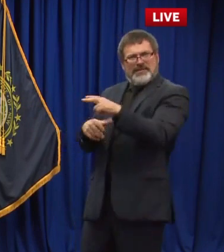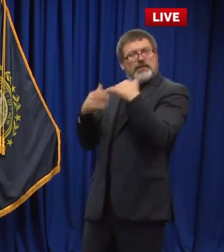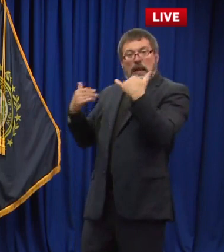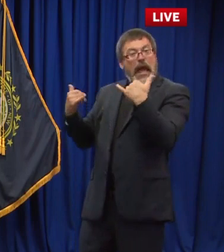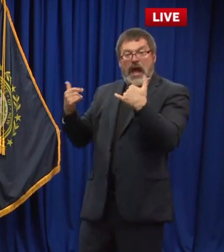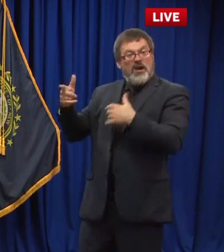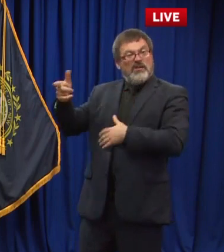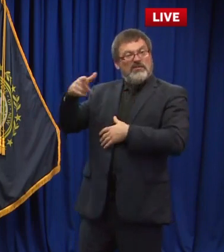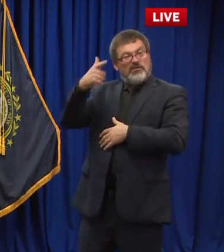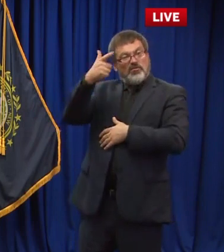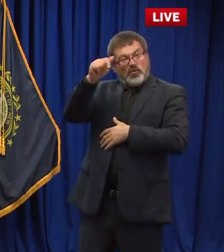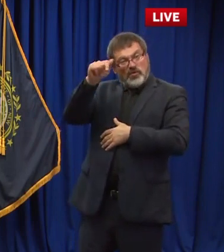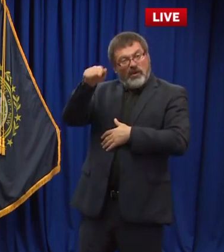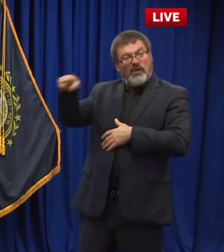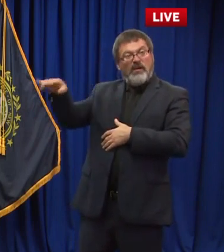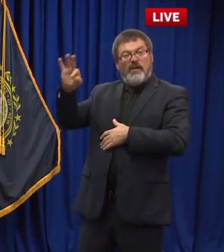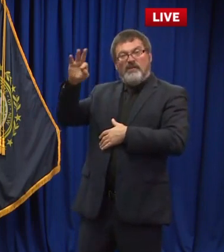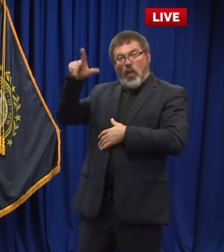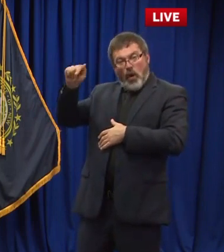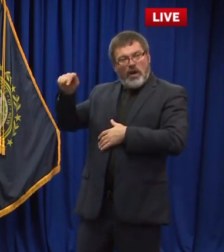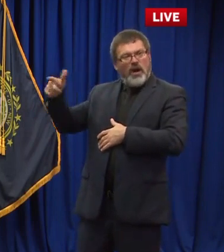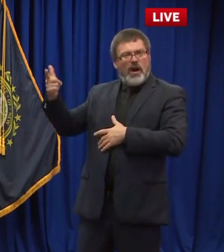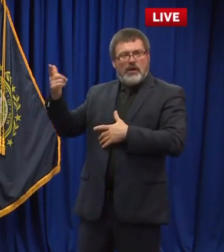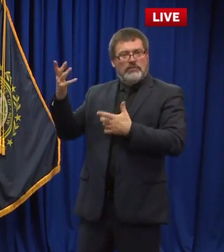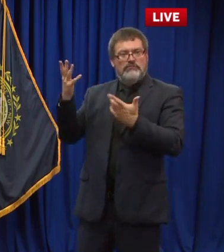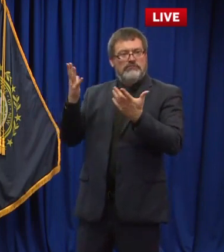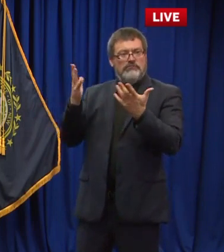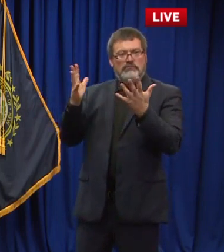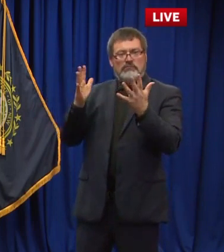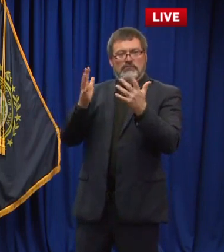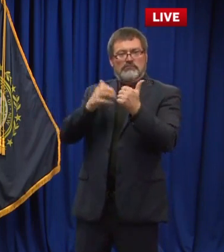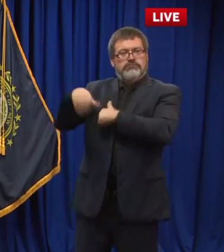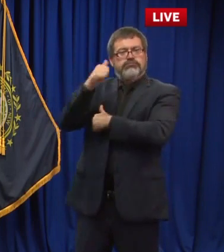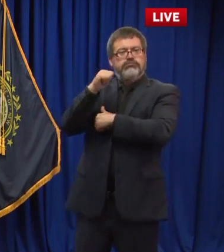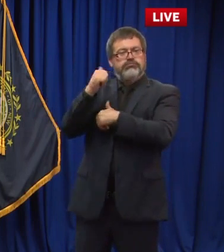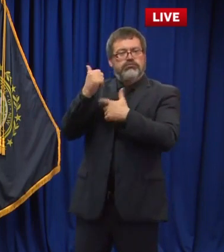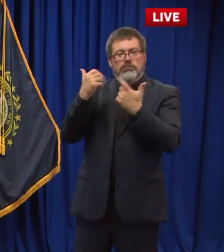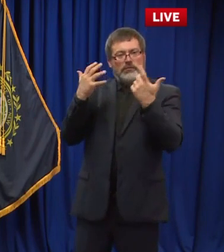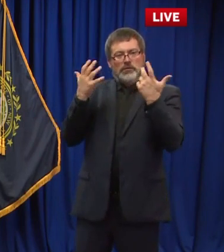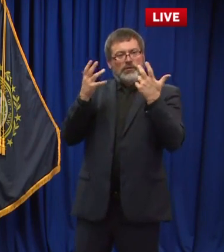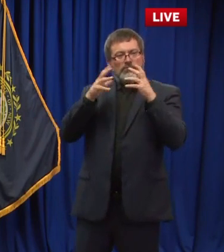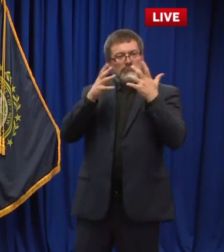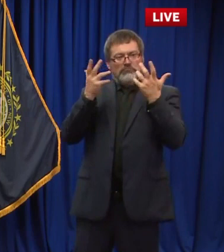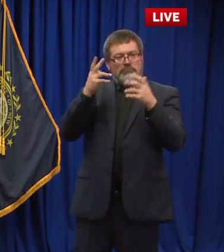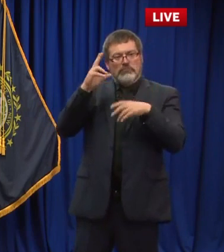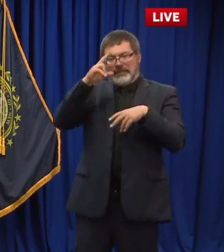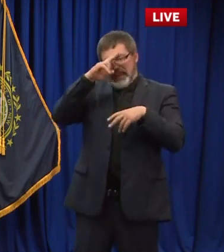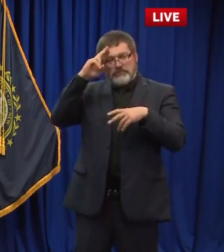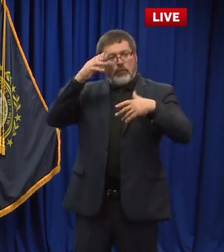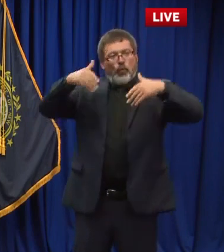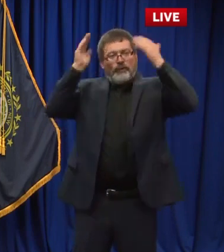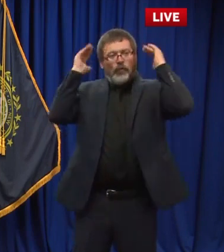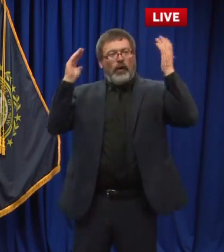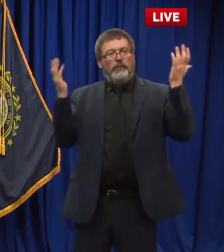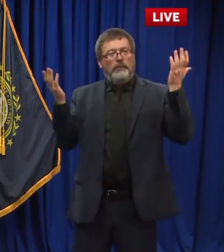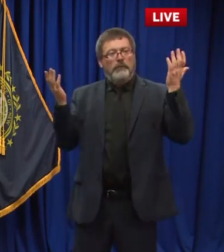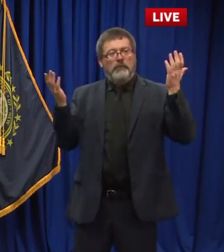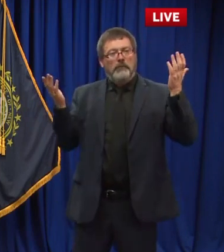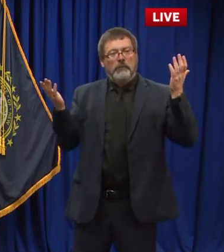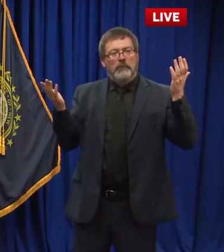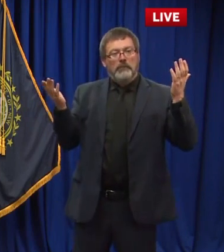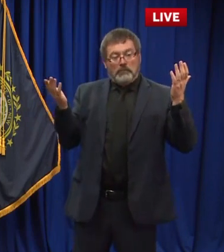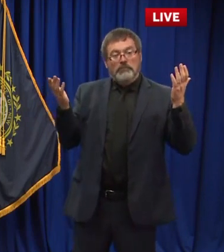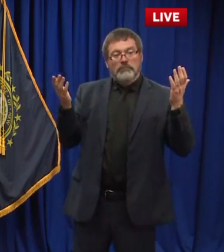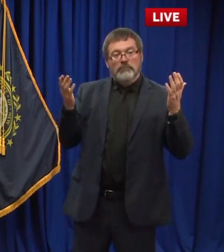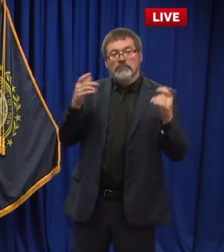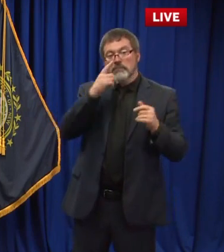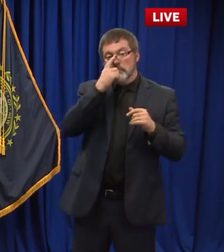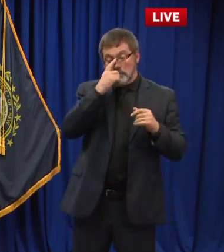WE SEE HOSPITALS IN PARTS OF TEXA ATLANTA, THOSE HOSPITALS ARE BURSTING AT THE SCENE STRIKE TO CARE FOR INDIVIDUALS.